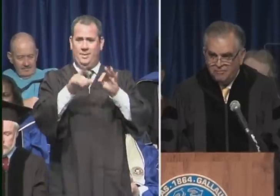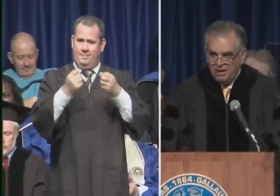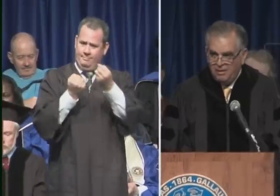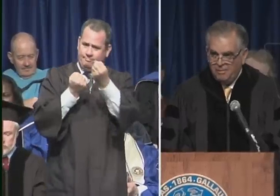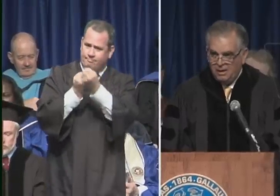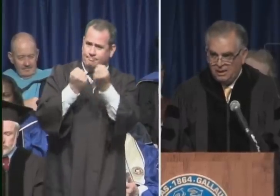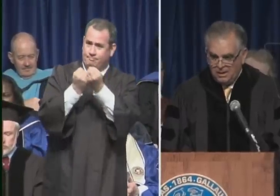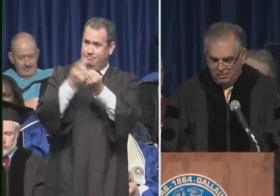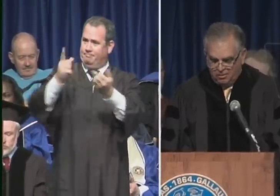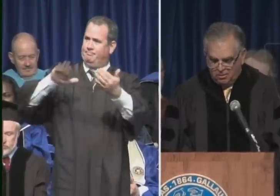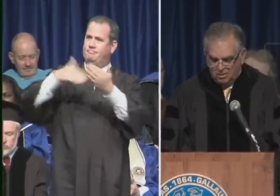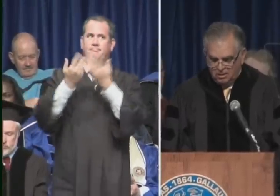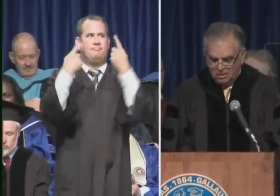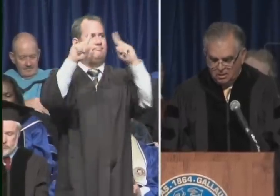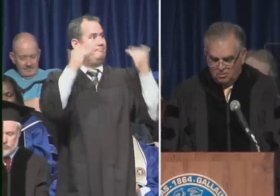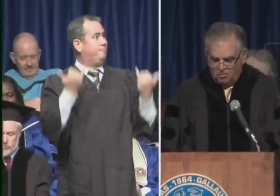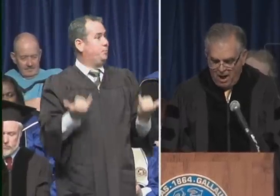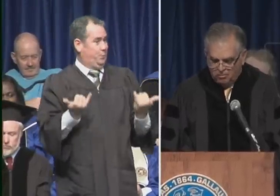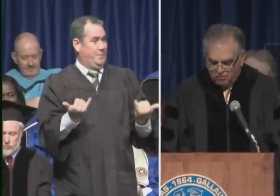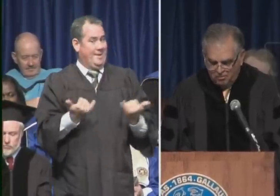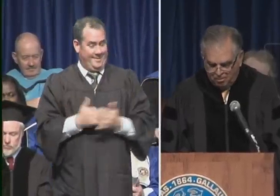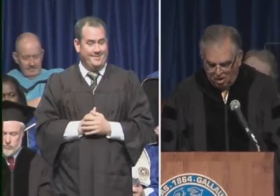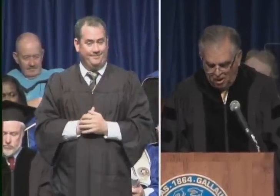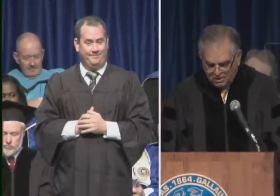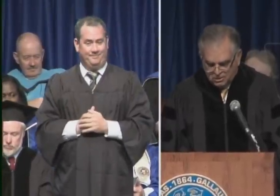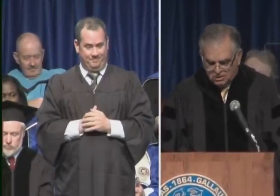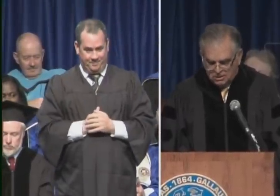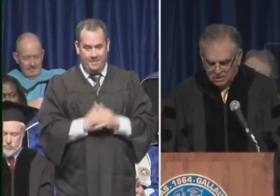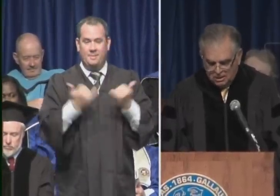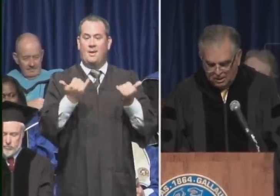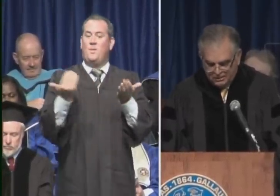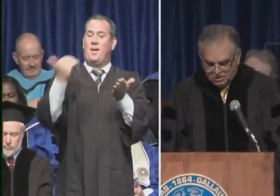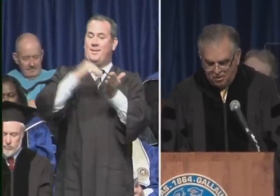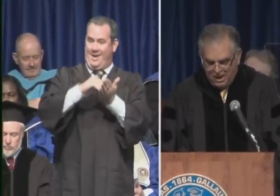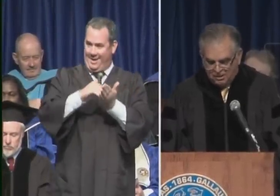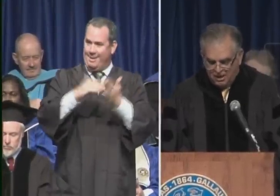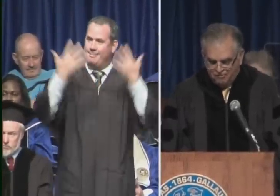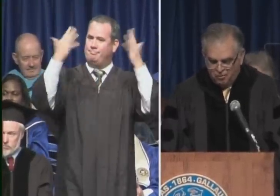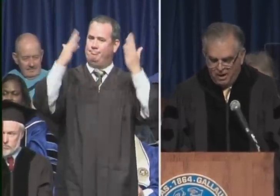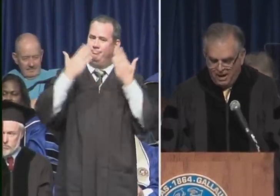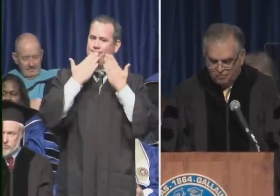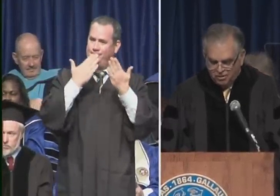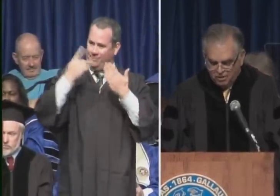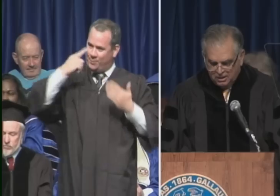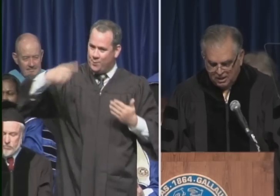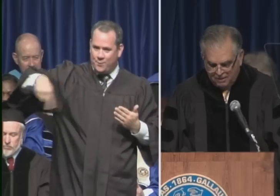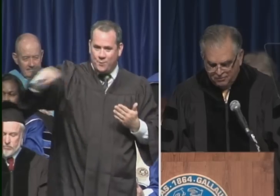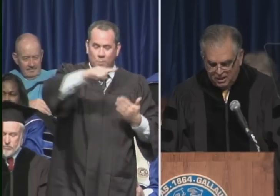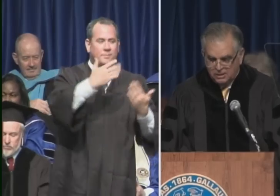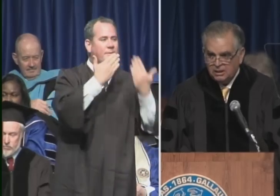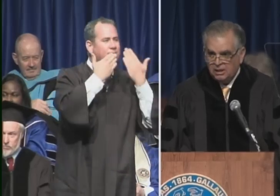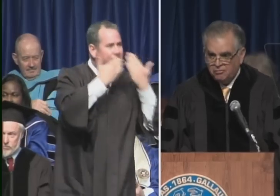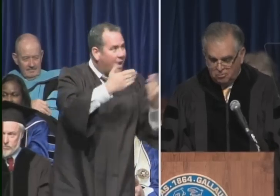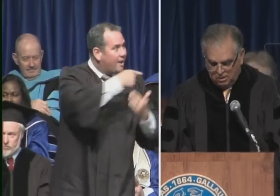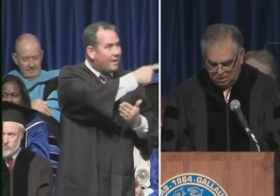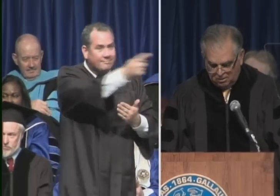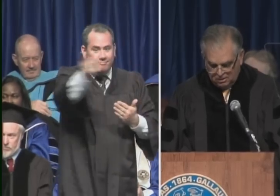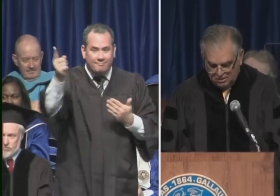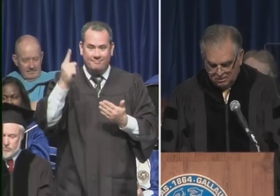Let's give them a round of applause, let's thank them for everything they've done to get you here.